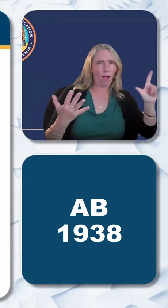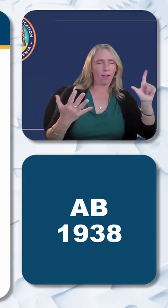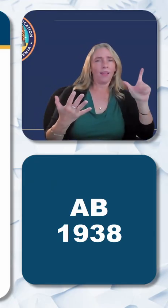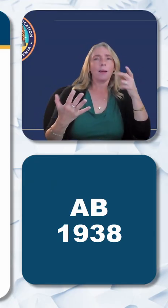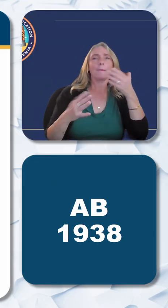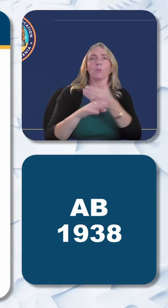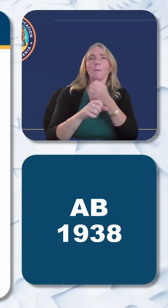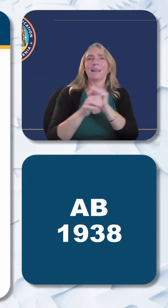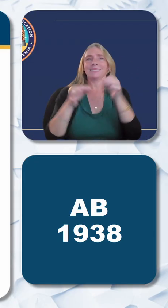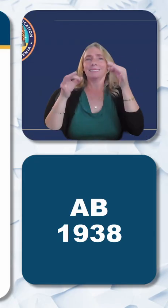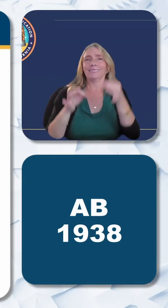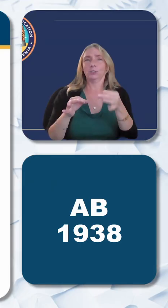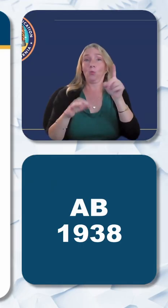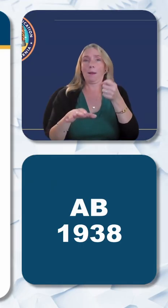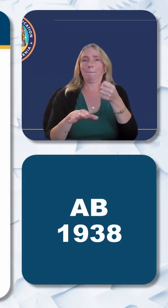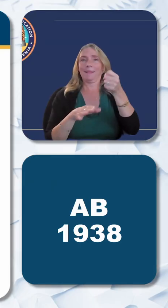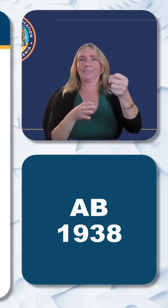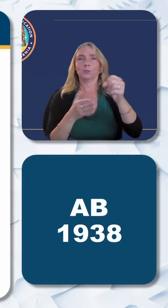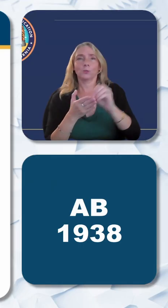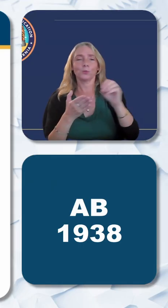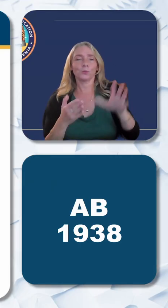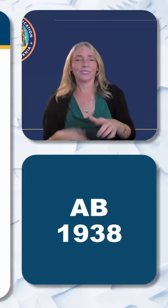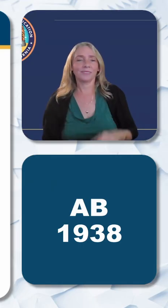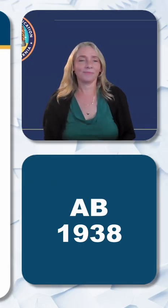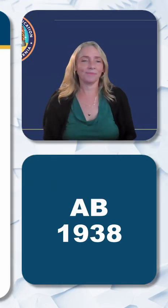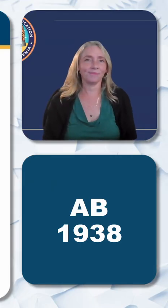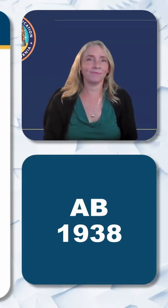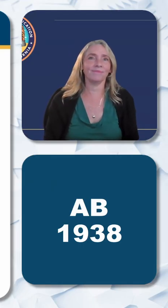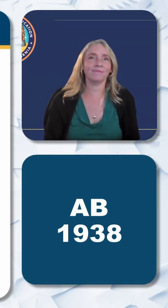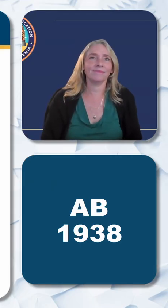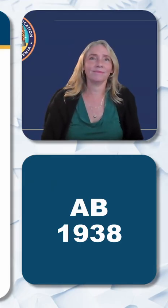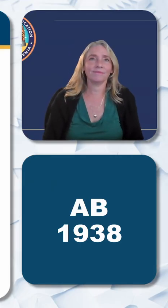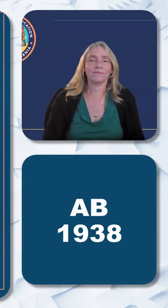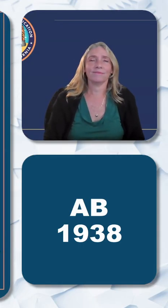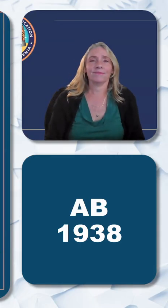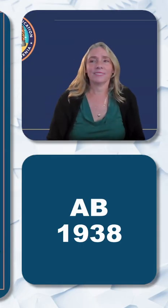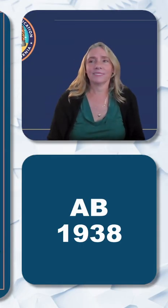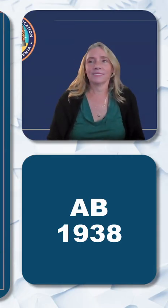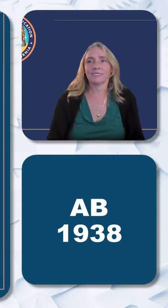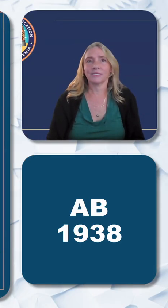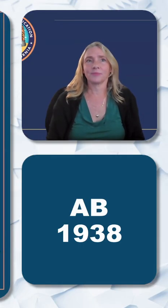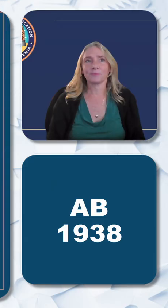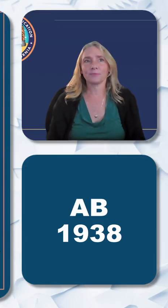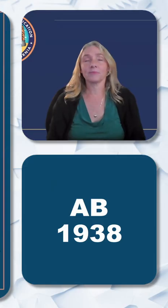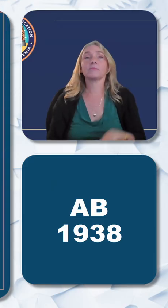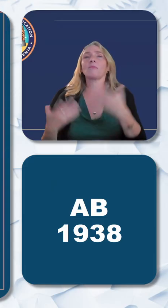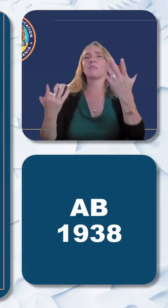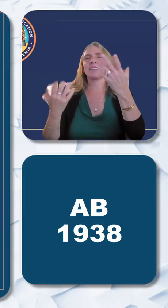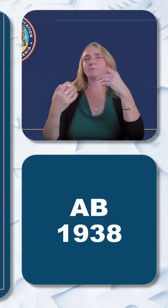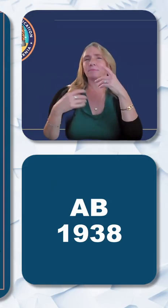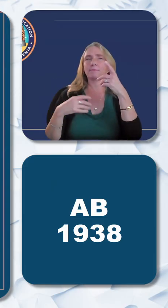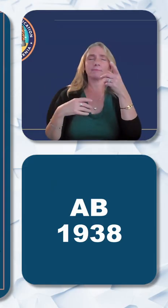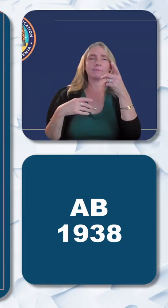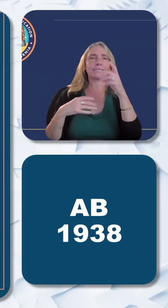We want to look at all options before we make a decision on where to place the student.